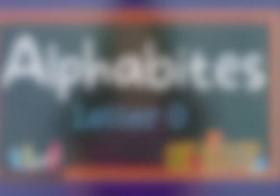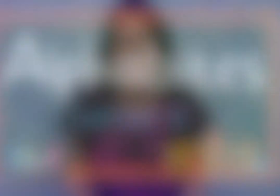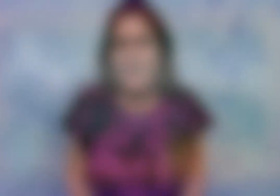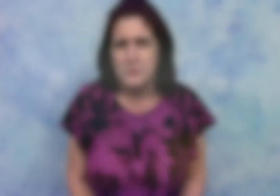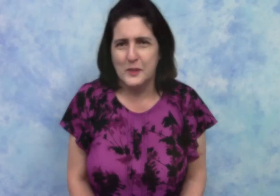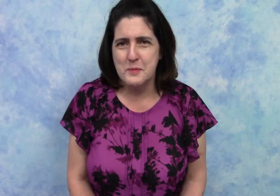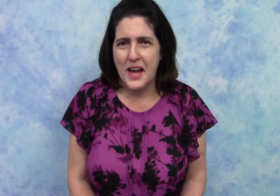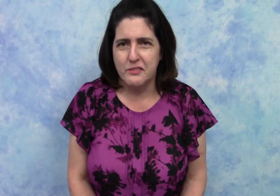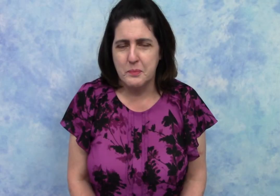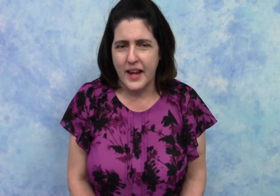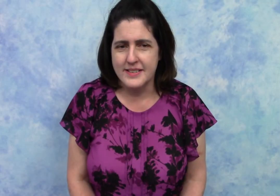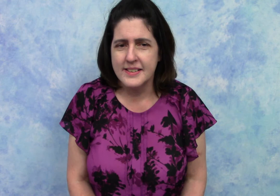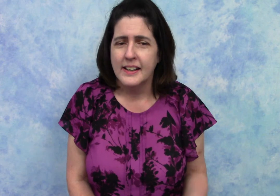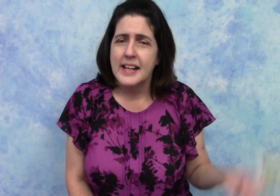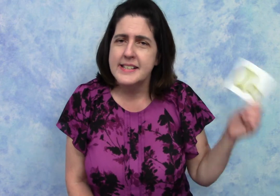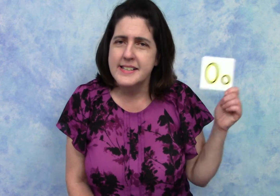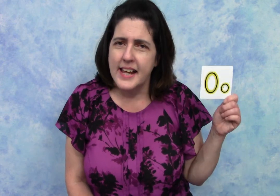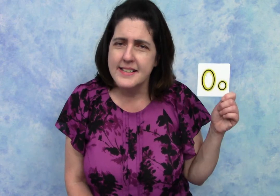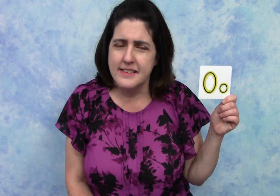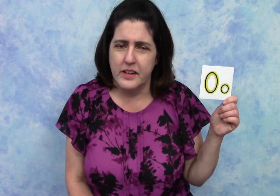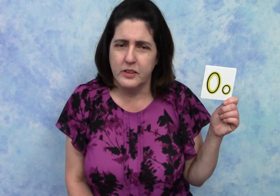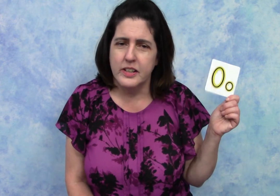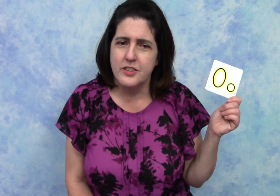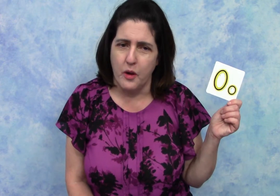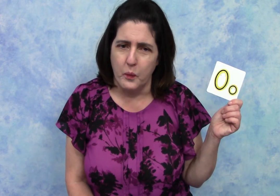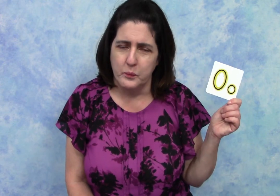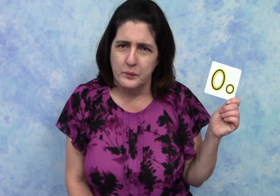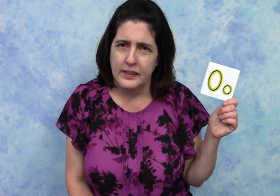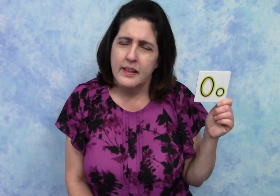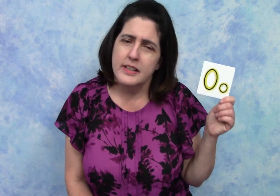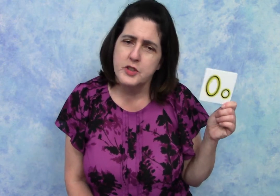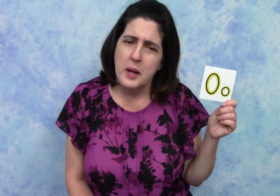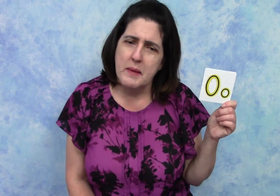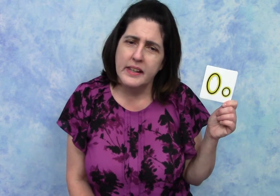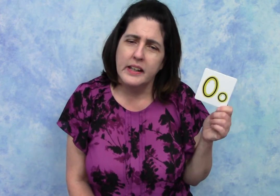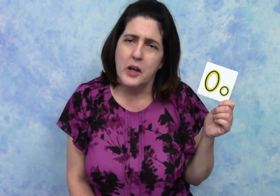Hi. Welcome to Alphabites. Today's letter is "O". Let's try making an